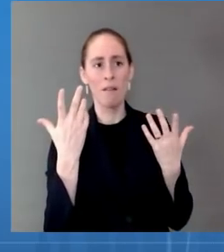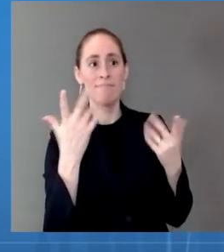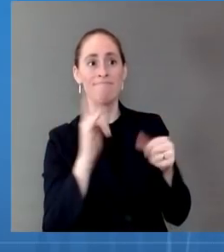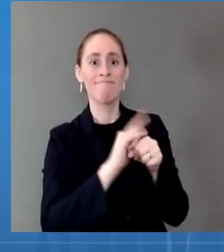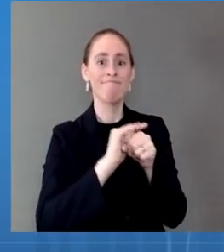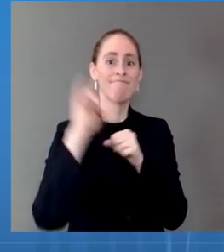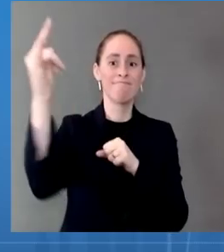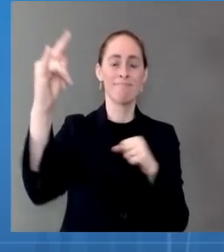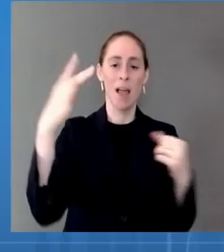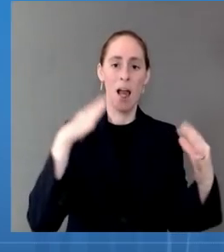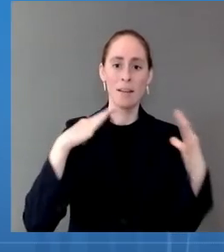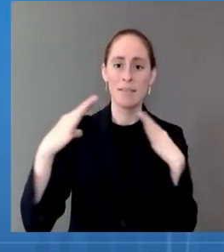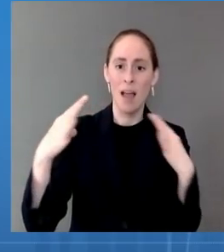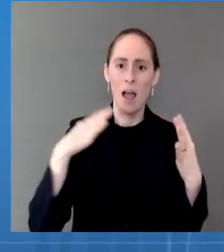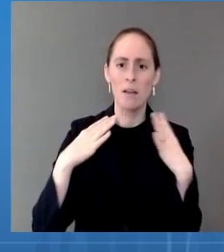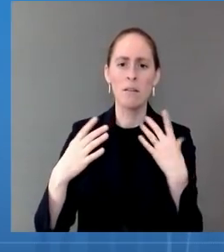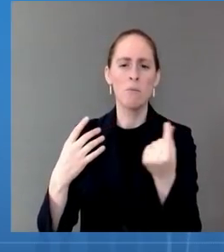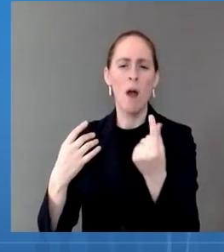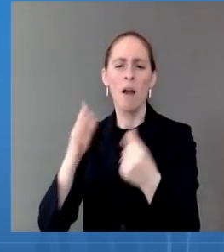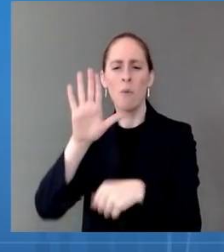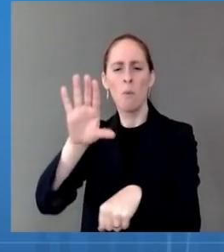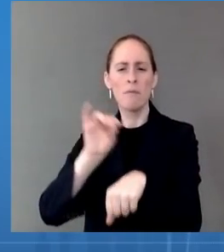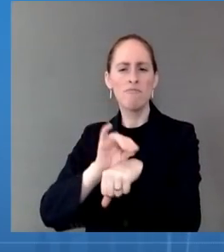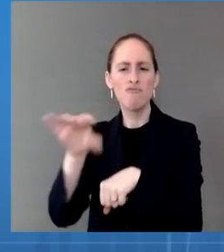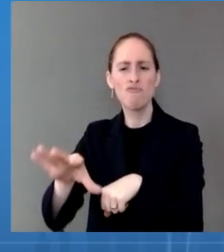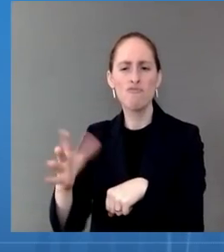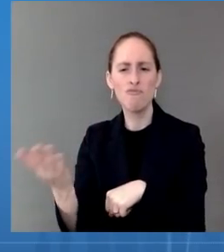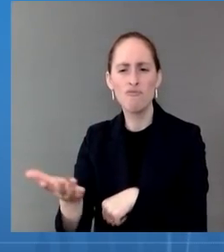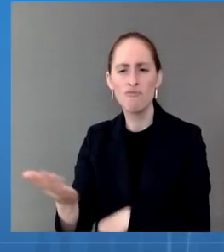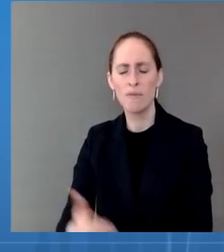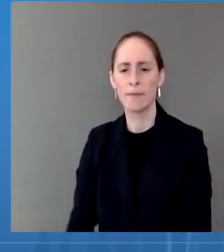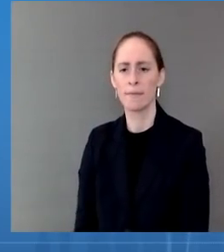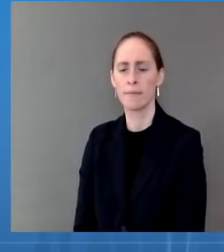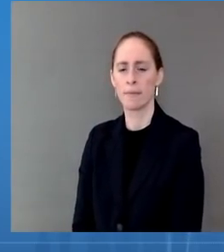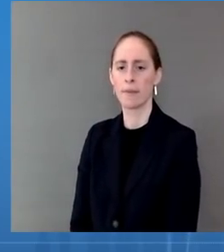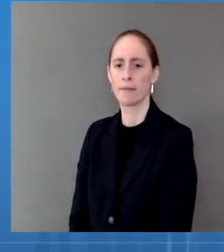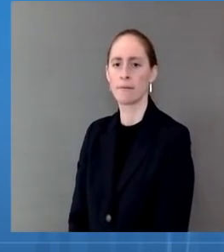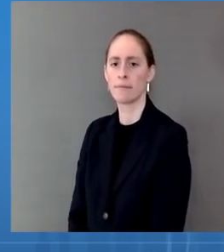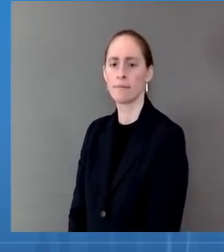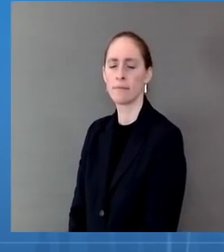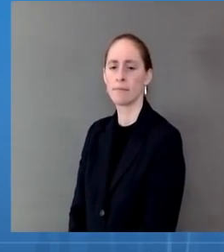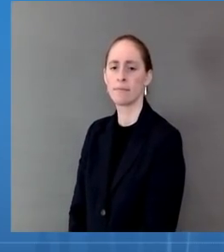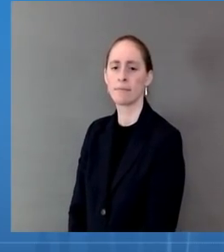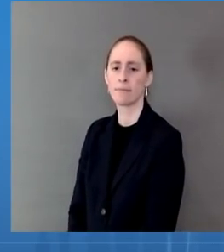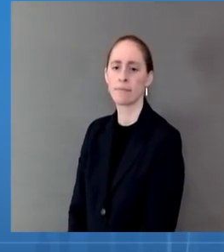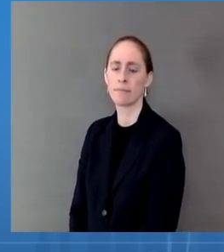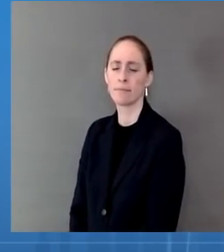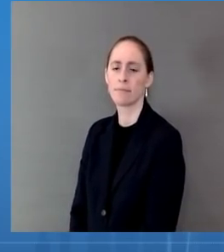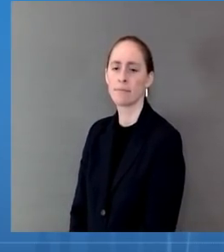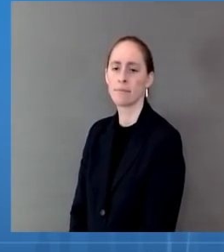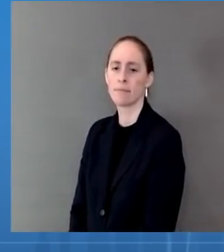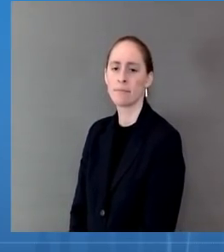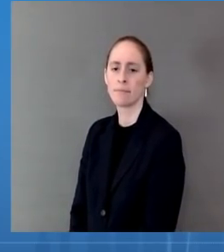Dr. Fauci: Jeff, I want to make sure, Jeff, I want to make sure I understand your question when you say what, what data we're going to be looking for regarding travel.